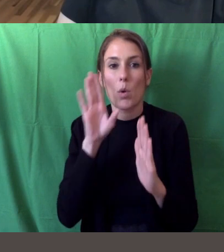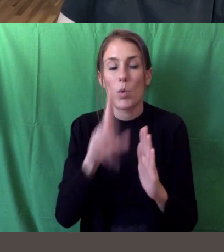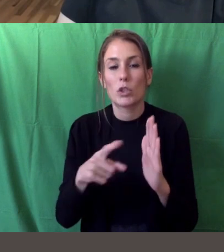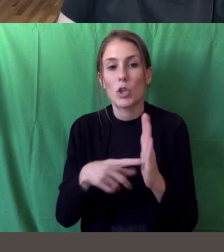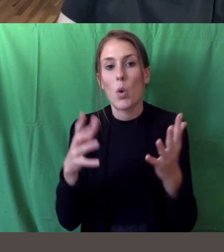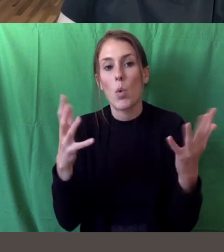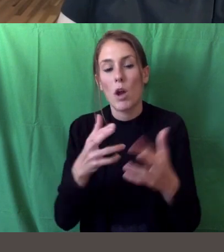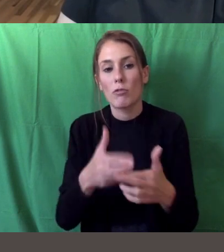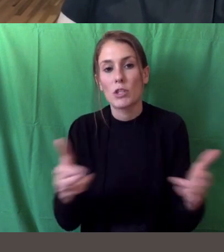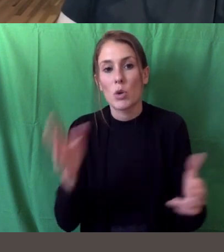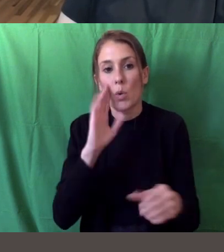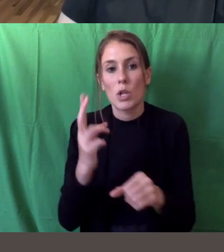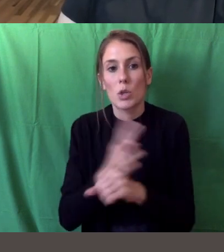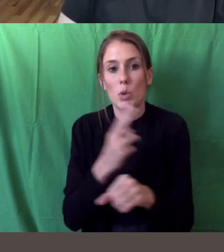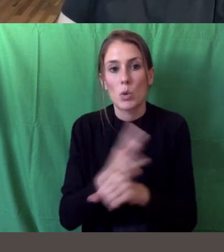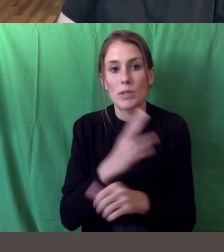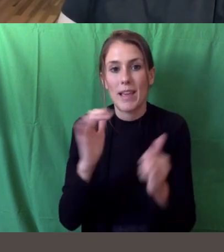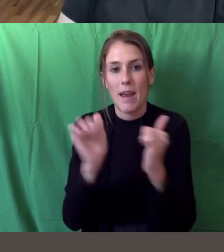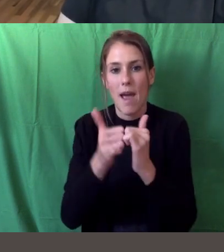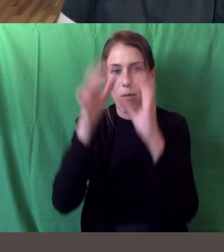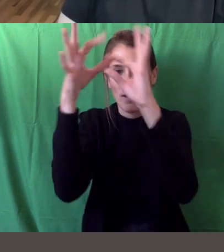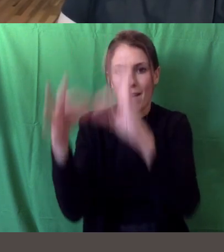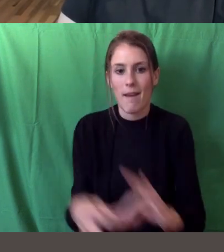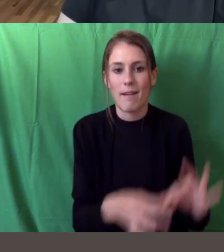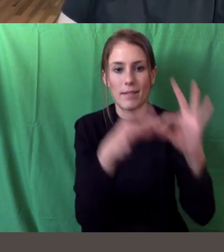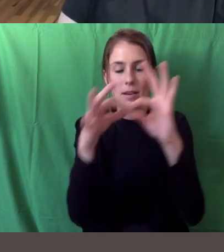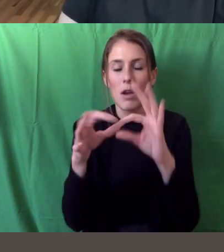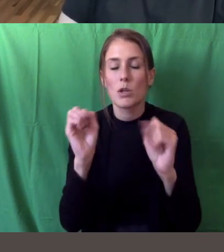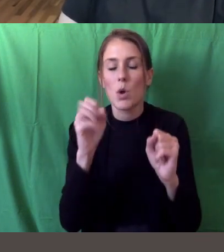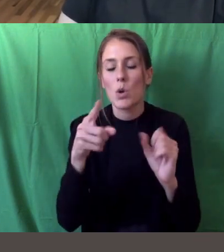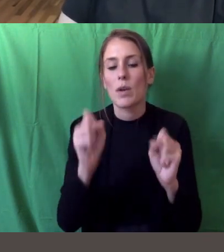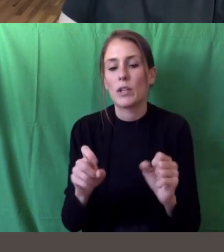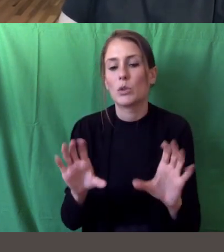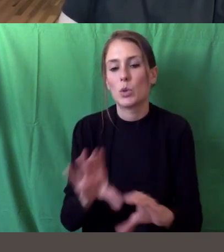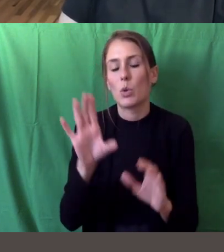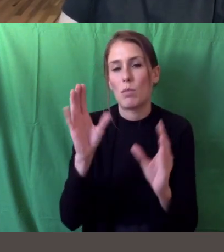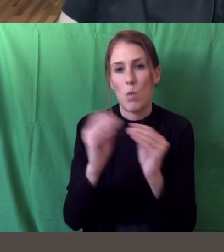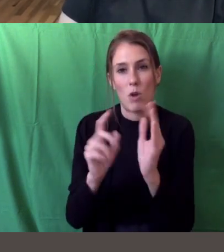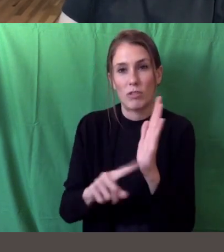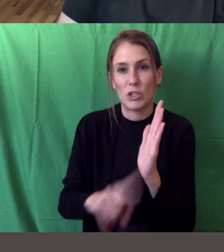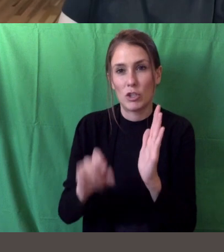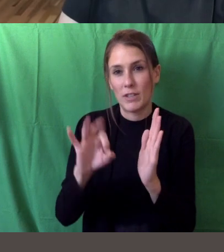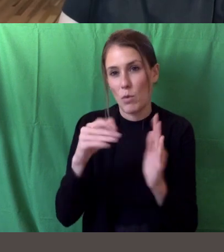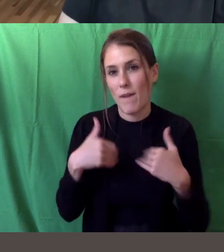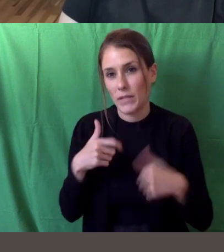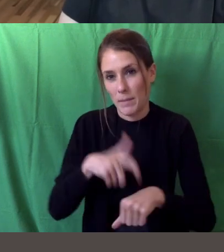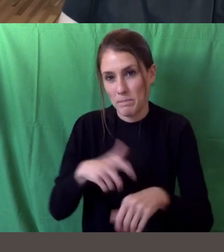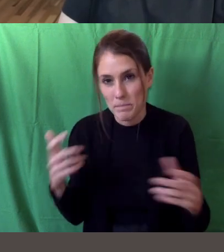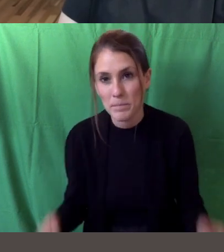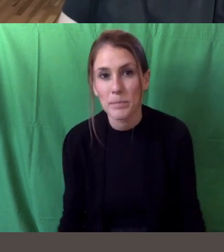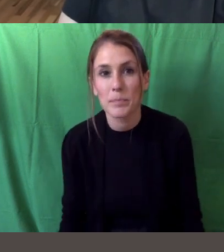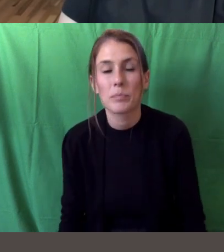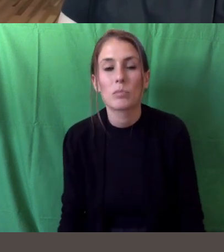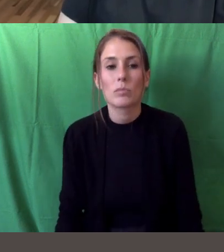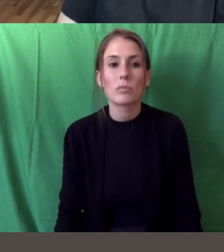going to use on Azure and how everything stitched together just so that folks can do a bit more research when and if they have the time.